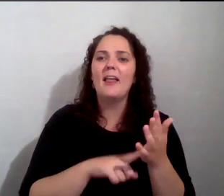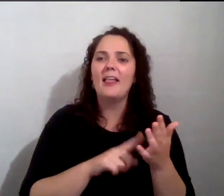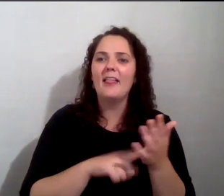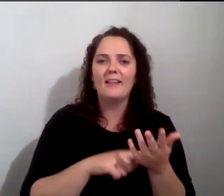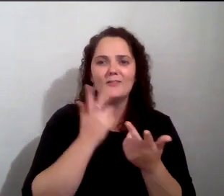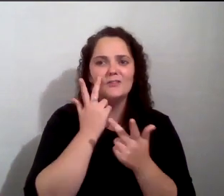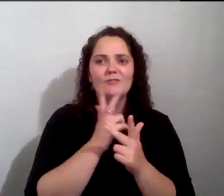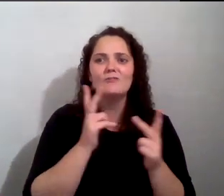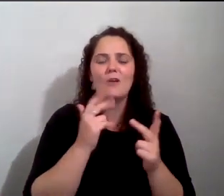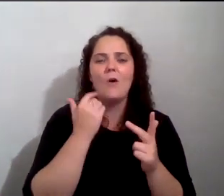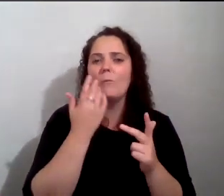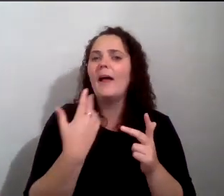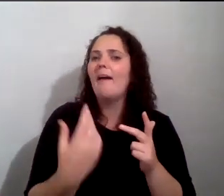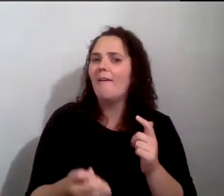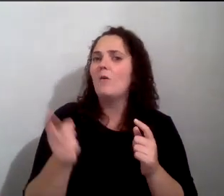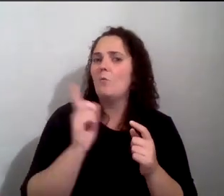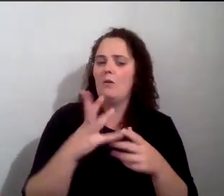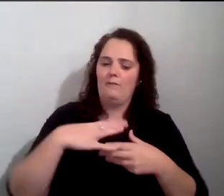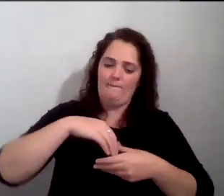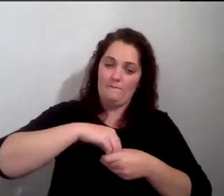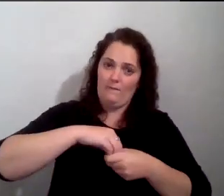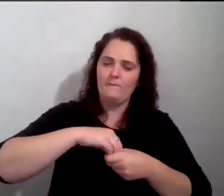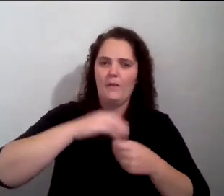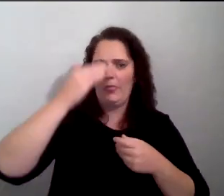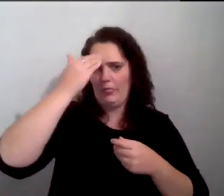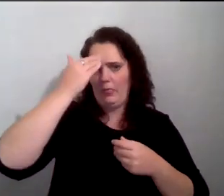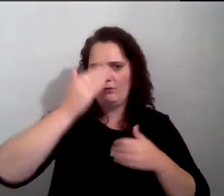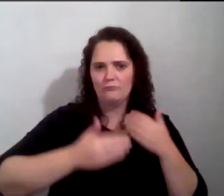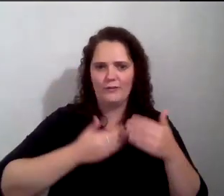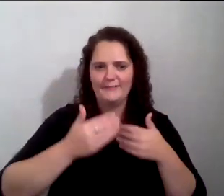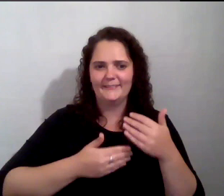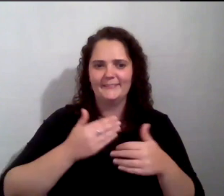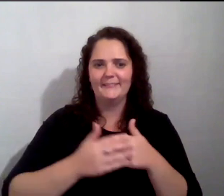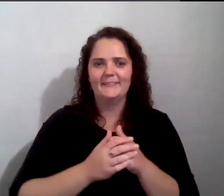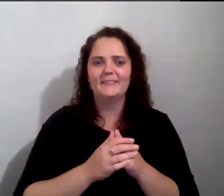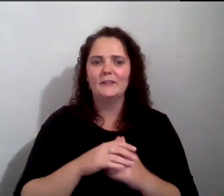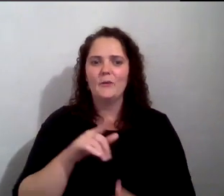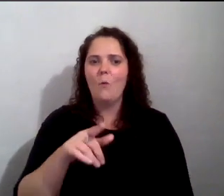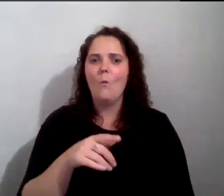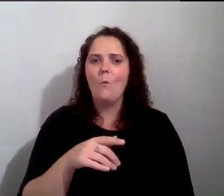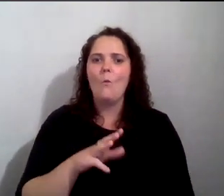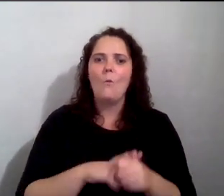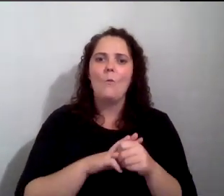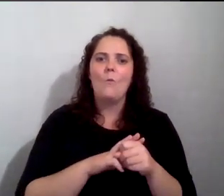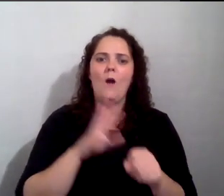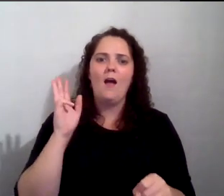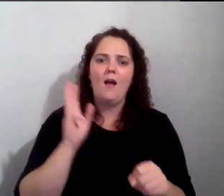artists like Dobell demonstrate that it's always a thought process. But